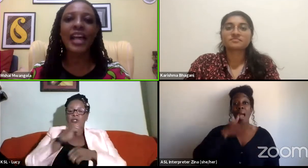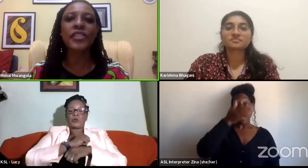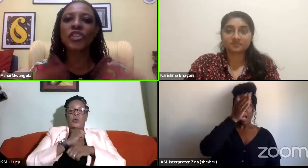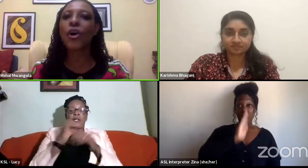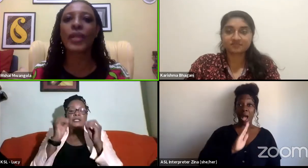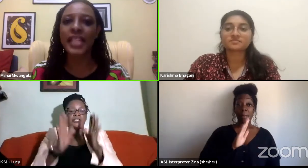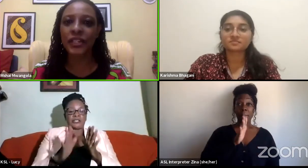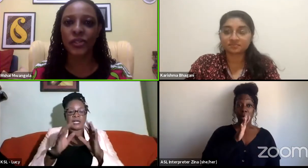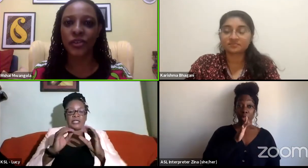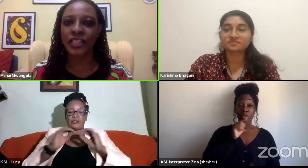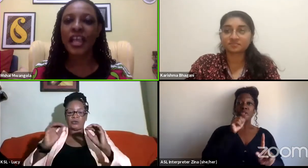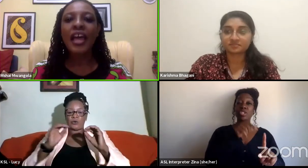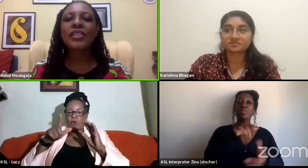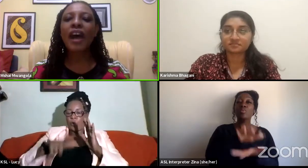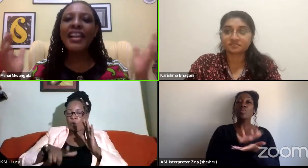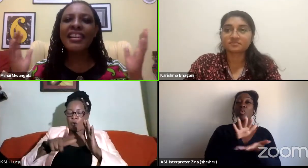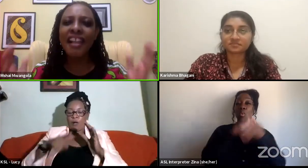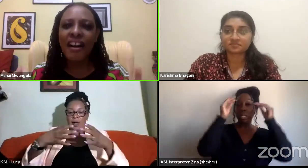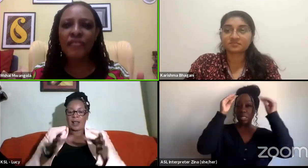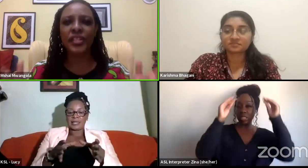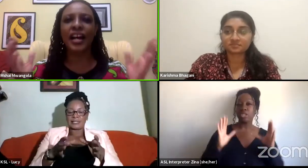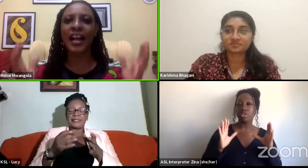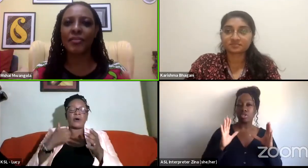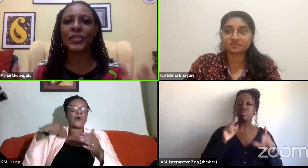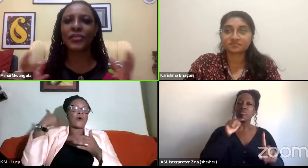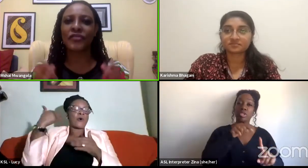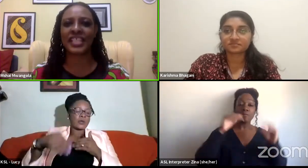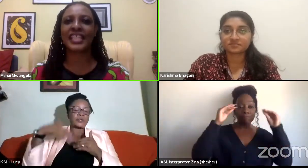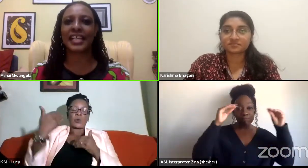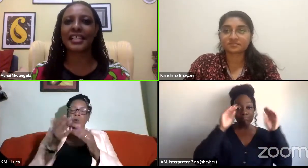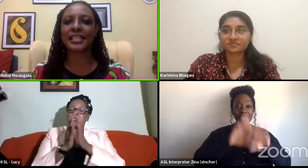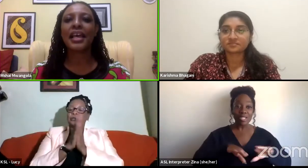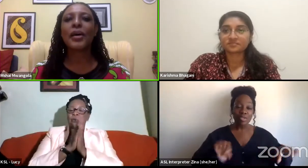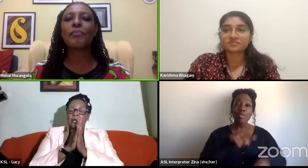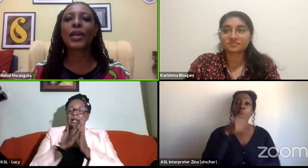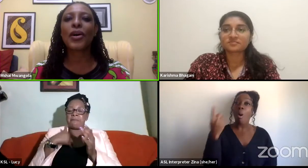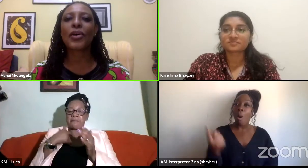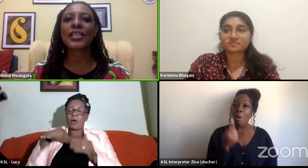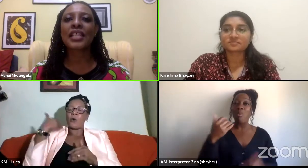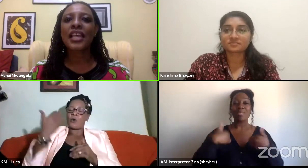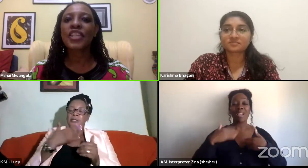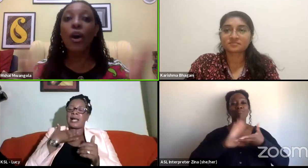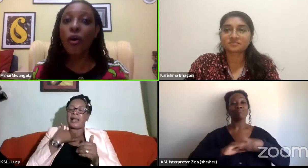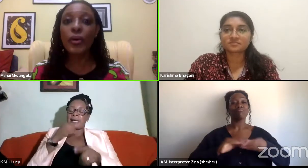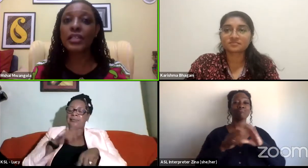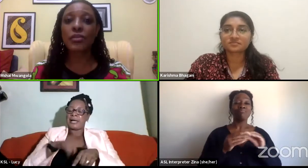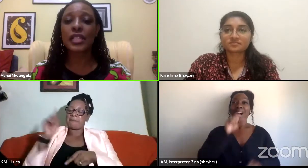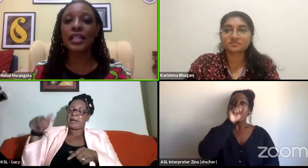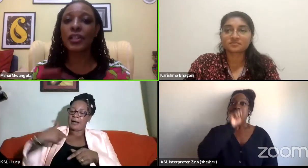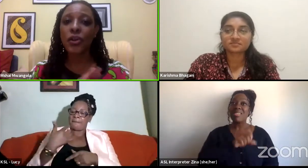And so she always had stories. So I loved coming to visit us because she always could tell